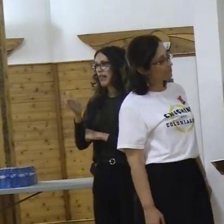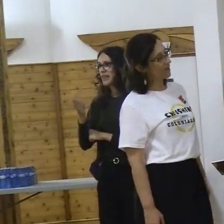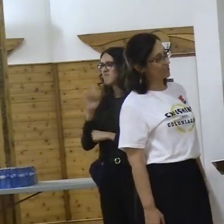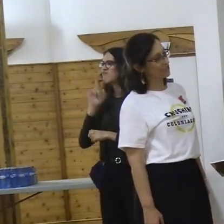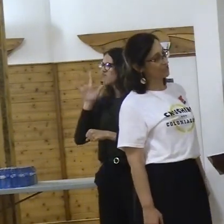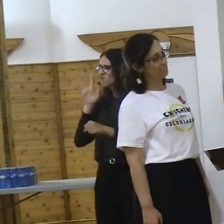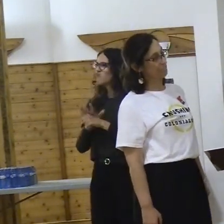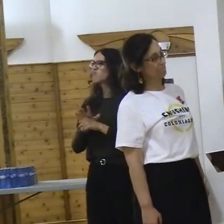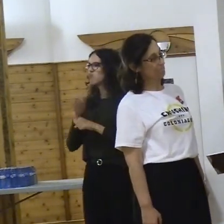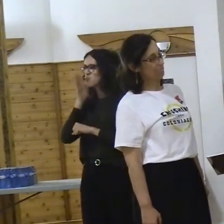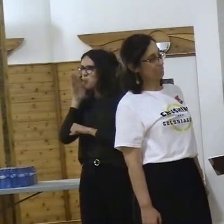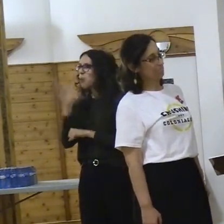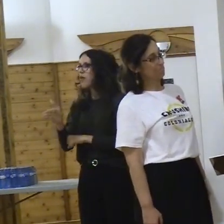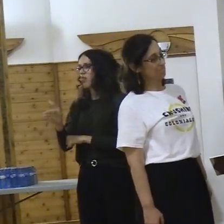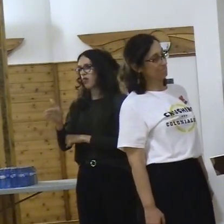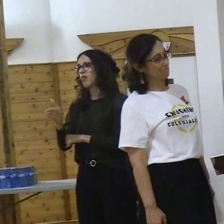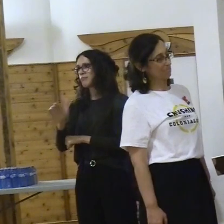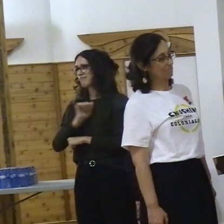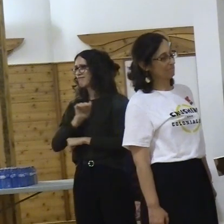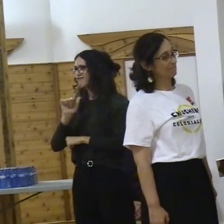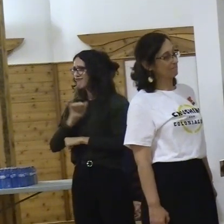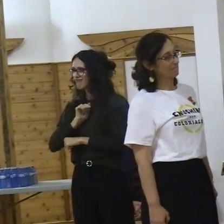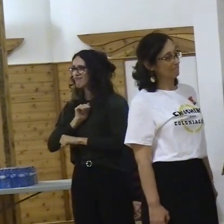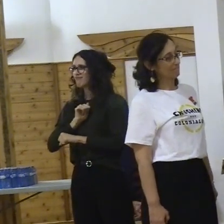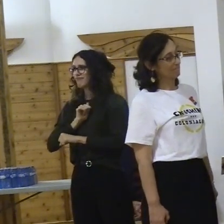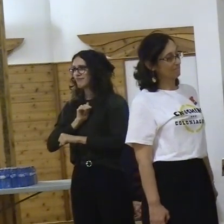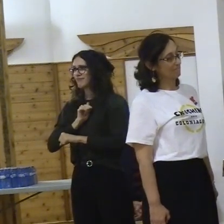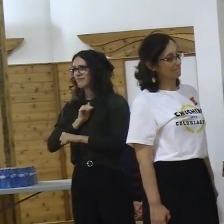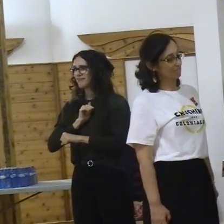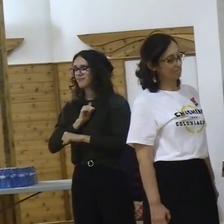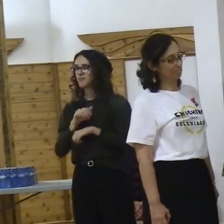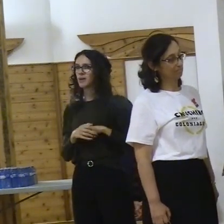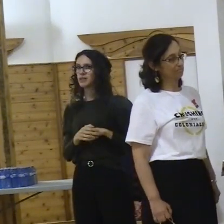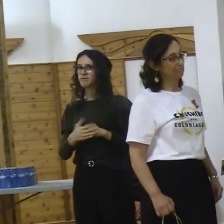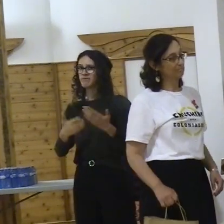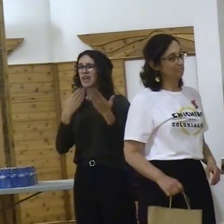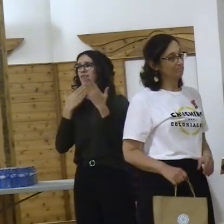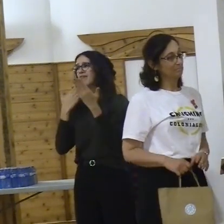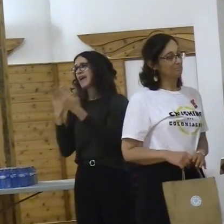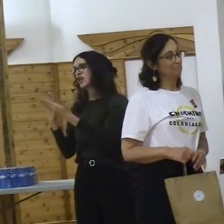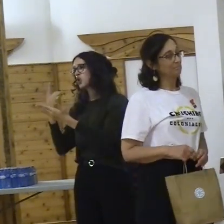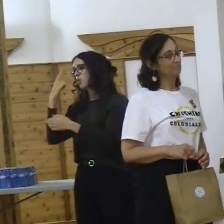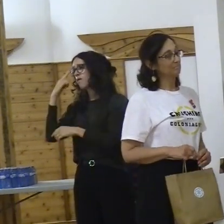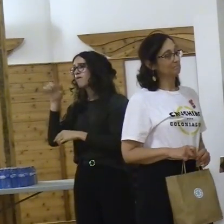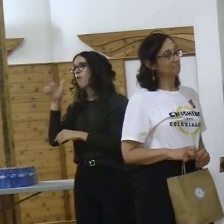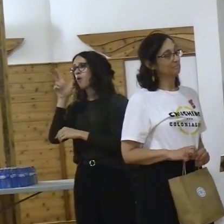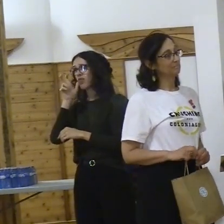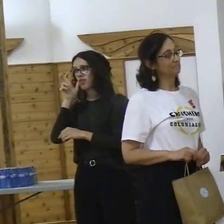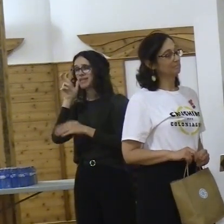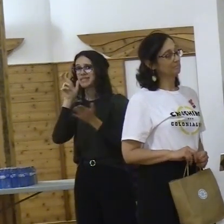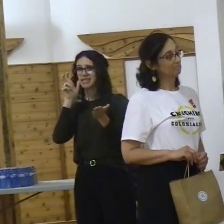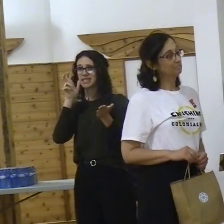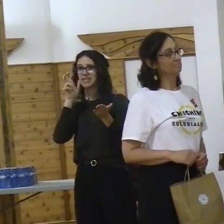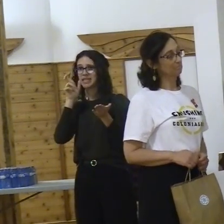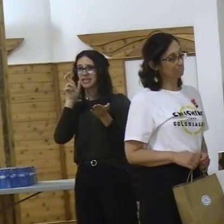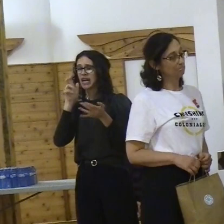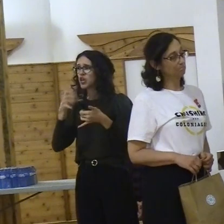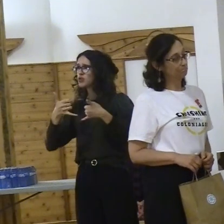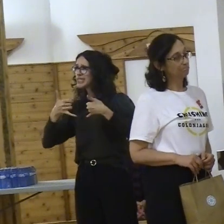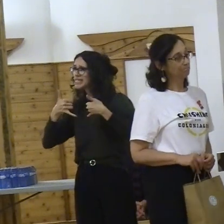And thank you for listening. And there is still no justice for our people.